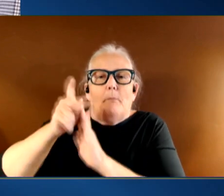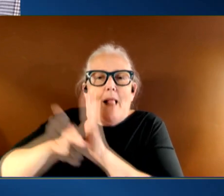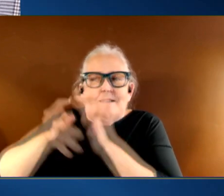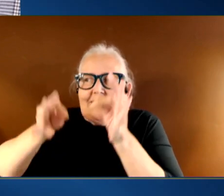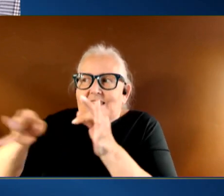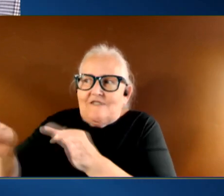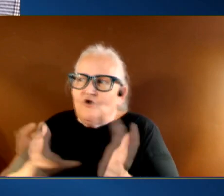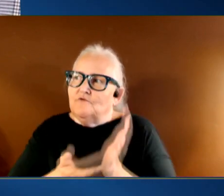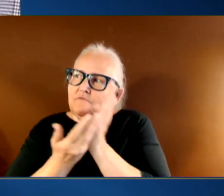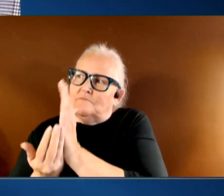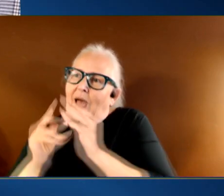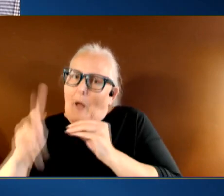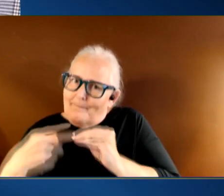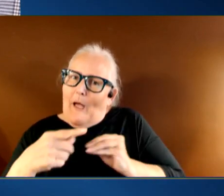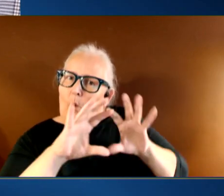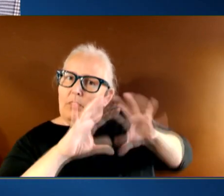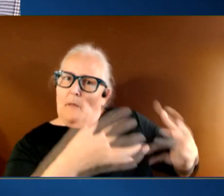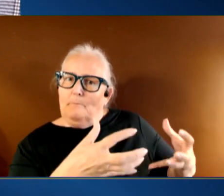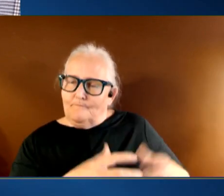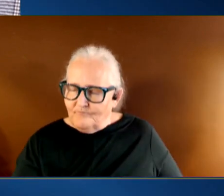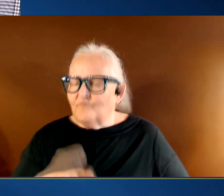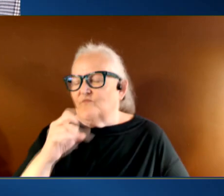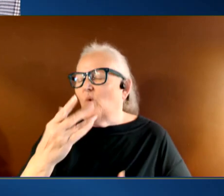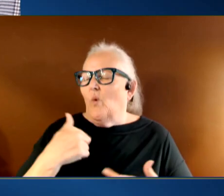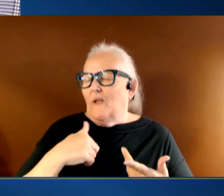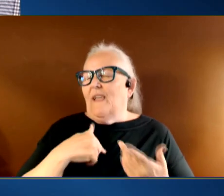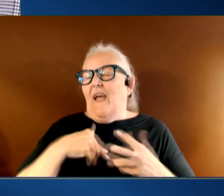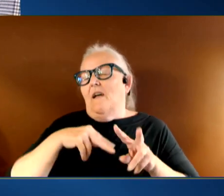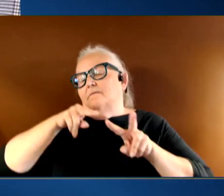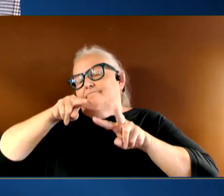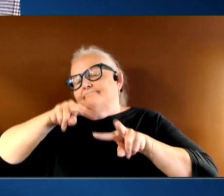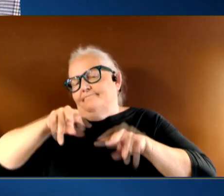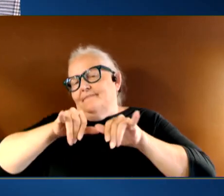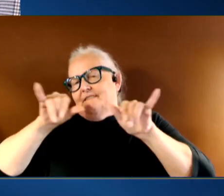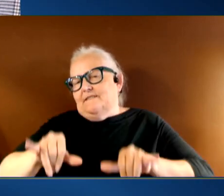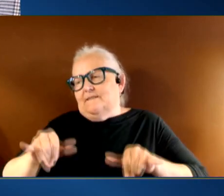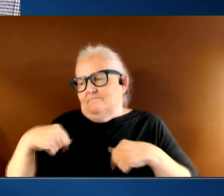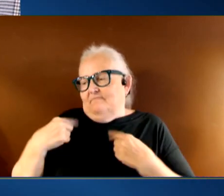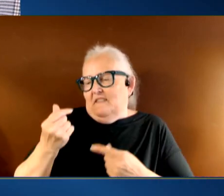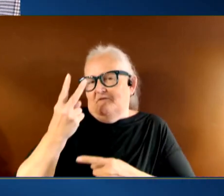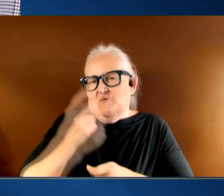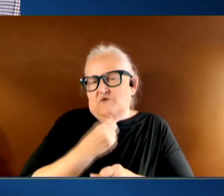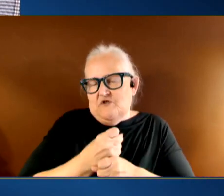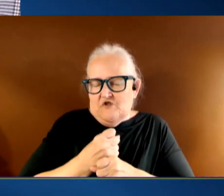system that we've been working on over the last couple of years has been able to identify 200